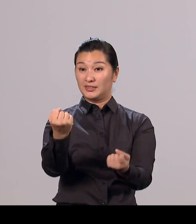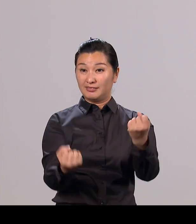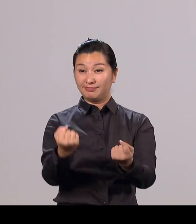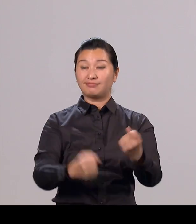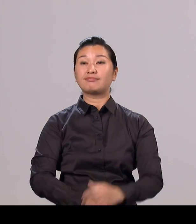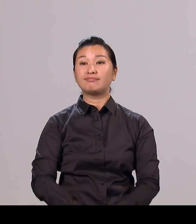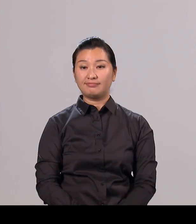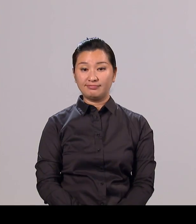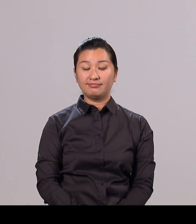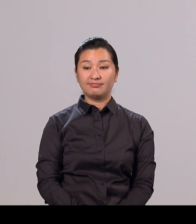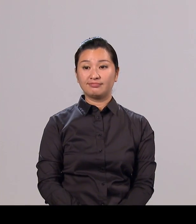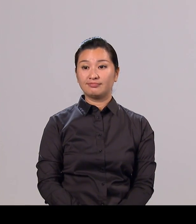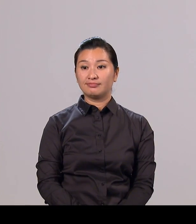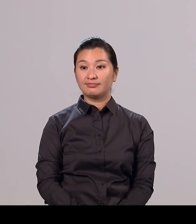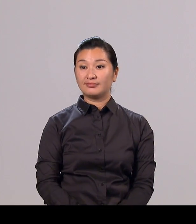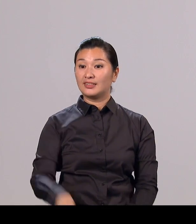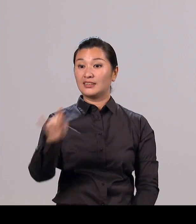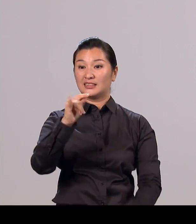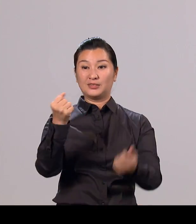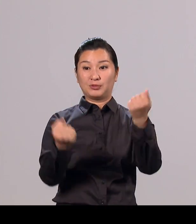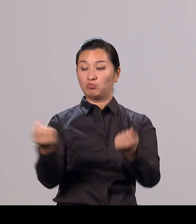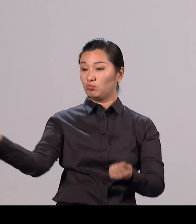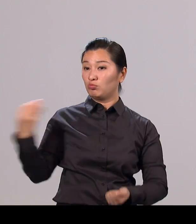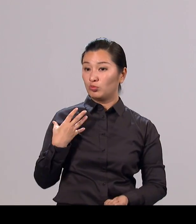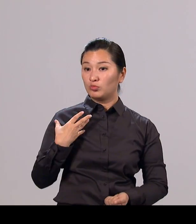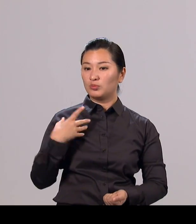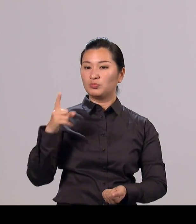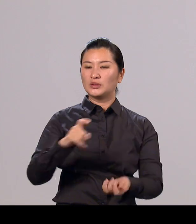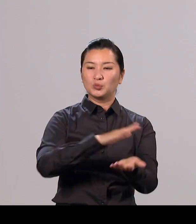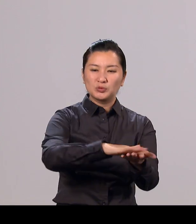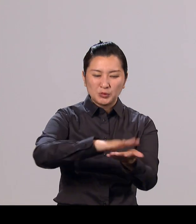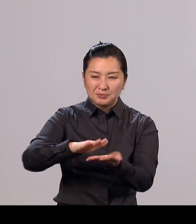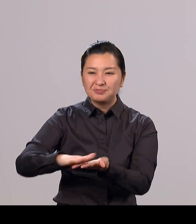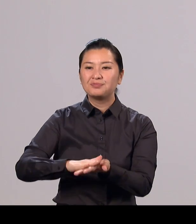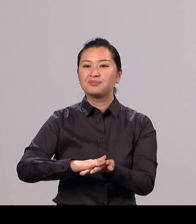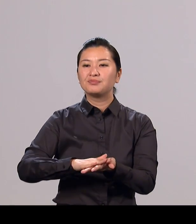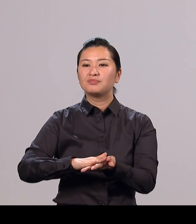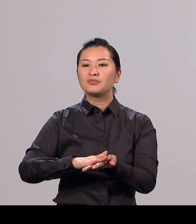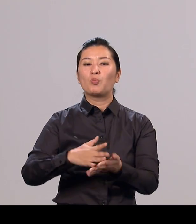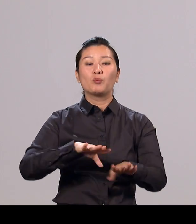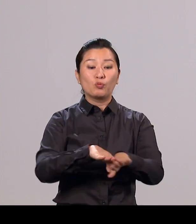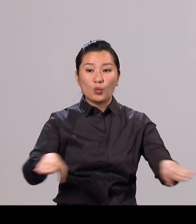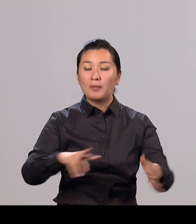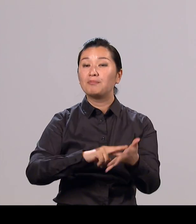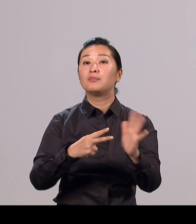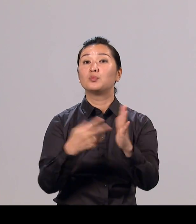I said, “What does that mean, ‘sweep the floor’?” That means you can pick up from the kerb. Uber and Grab cannot do street hails.